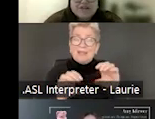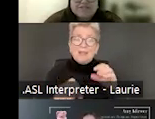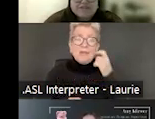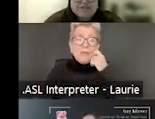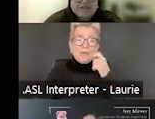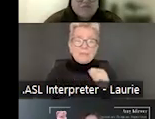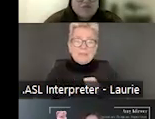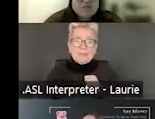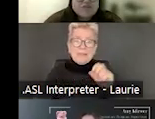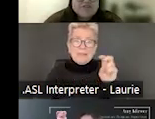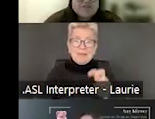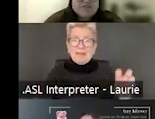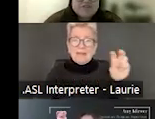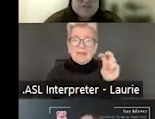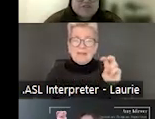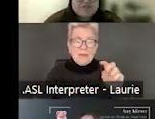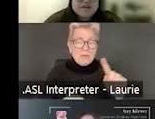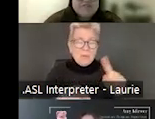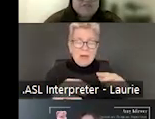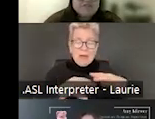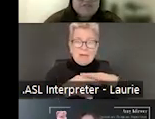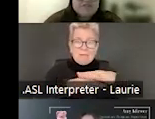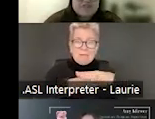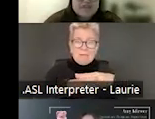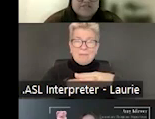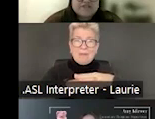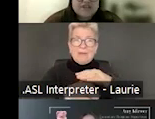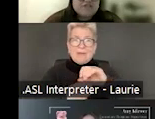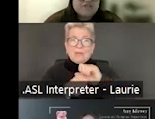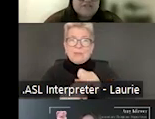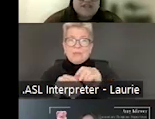traveling around the intersections of the traditional lands of the Cowlitz and